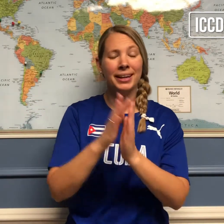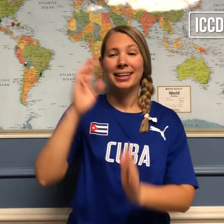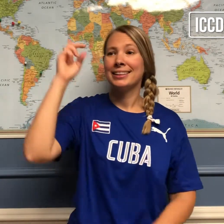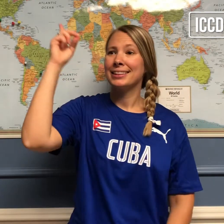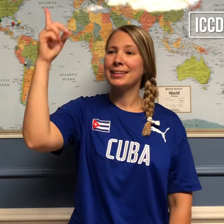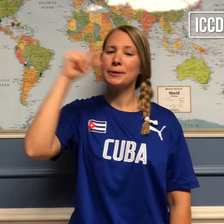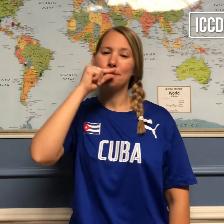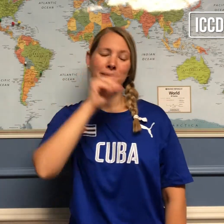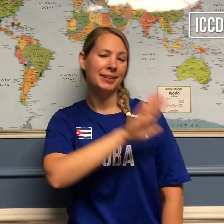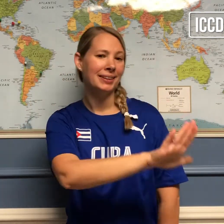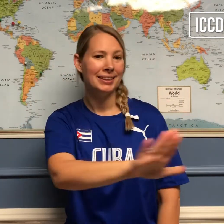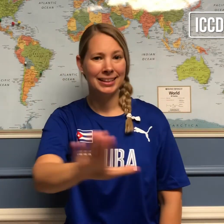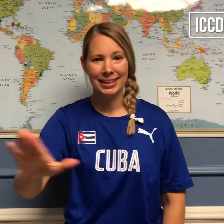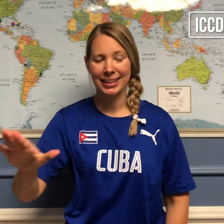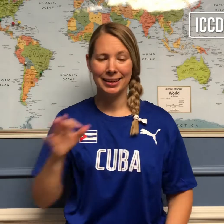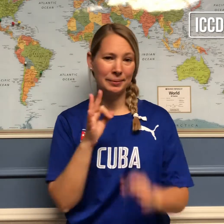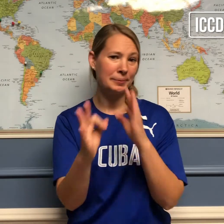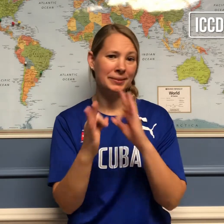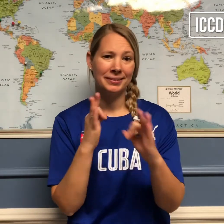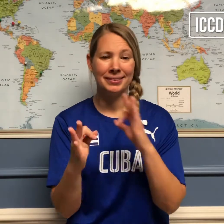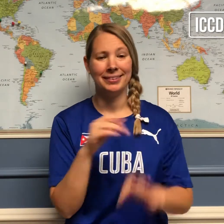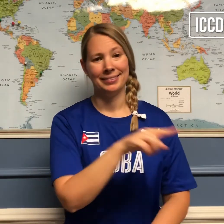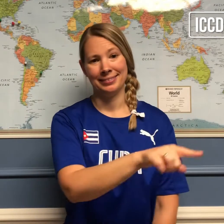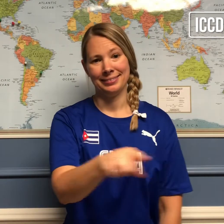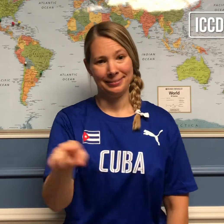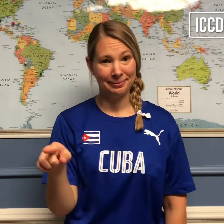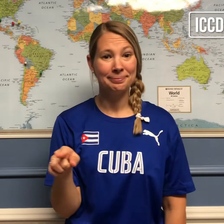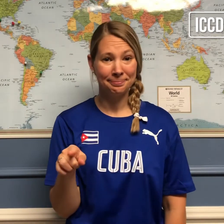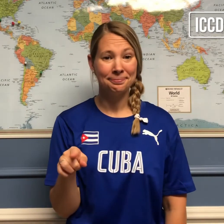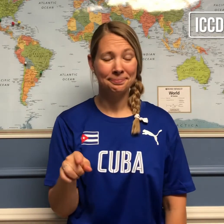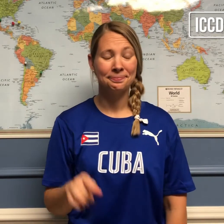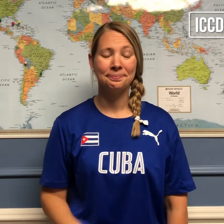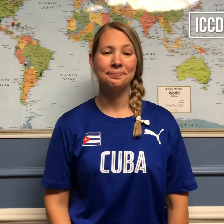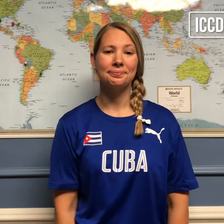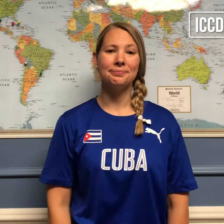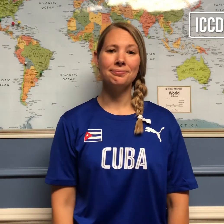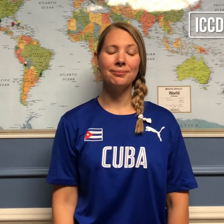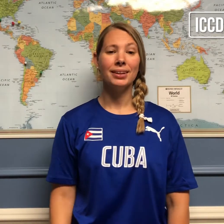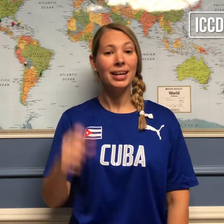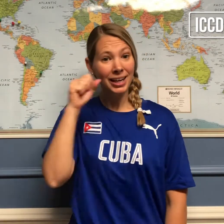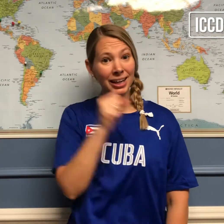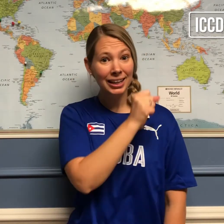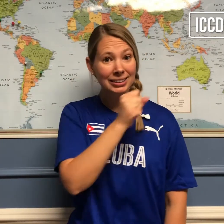I pray God will Bless You and Keep You!